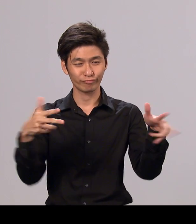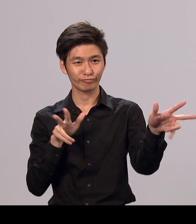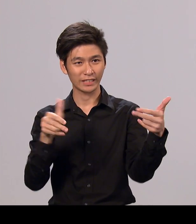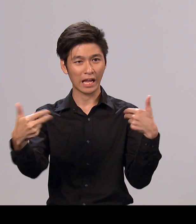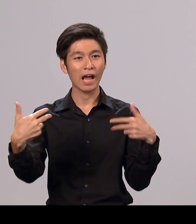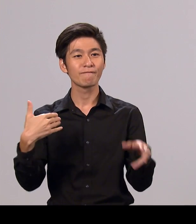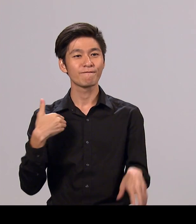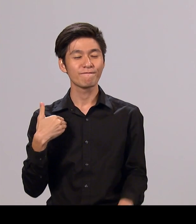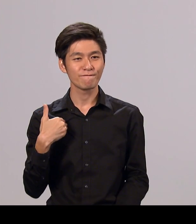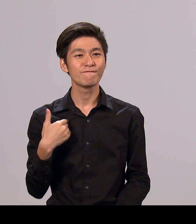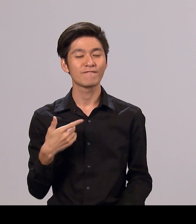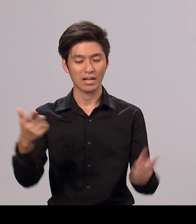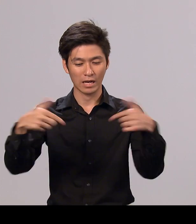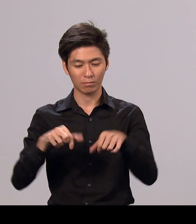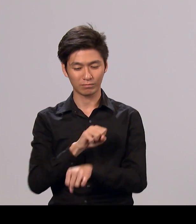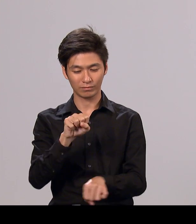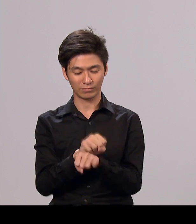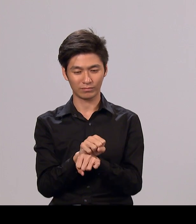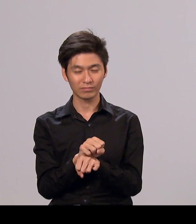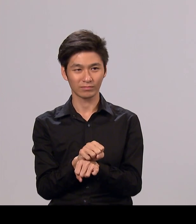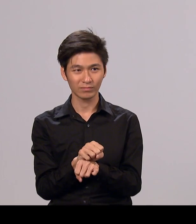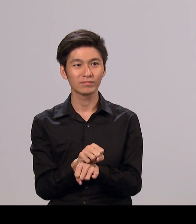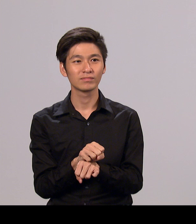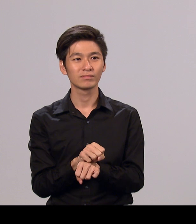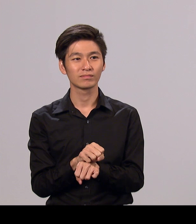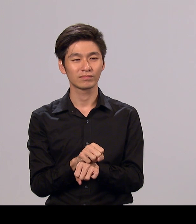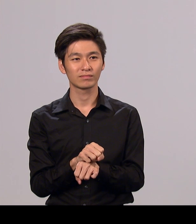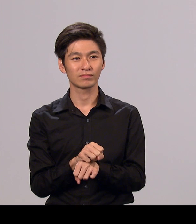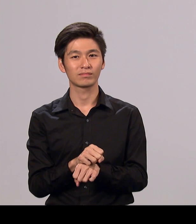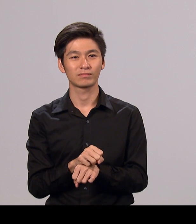up the South China Sea to Japan, the Far East and vice versa.